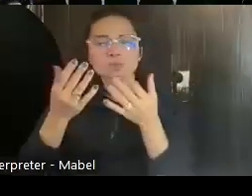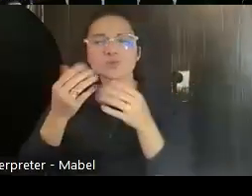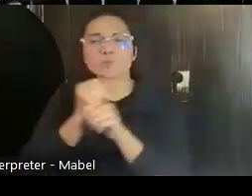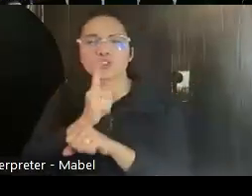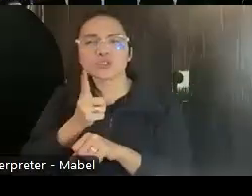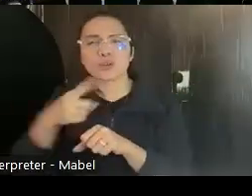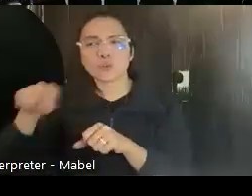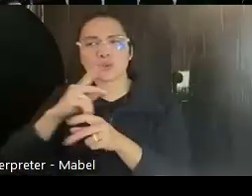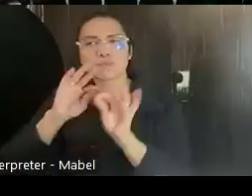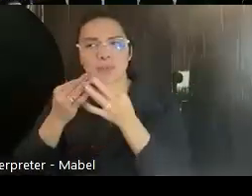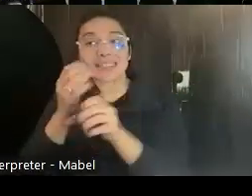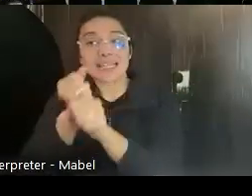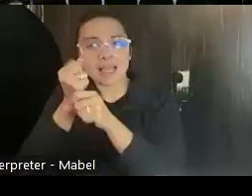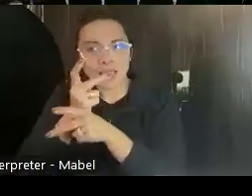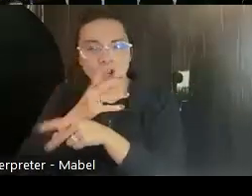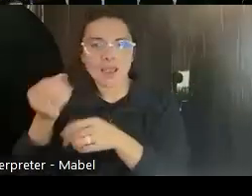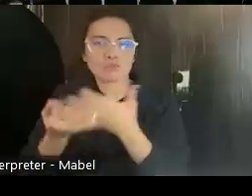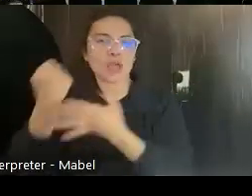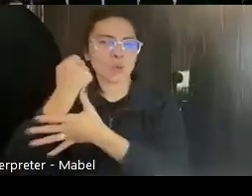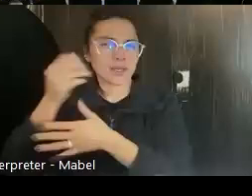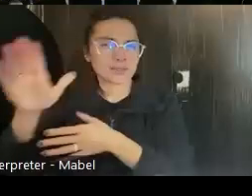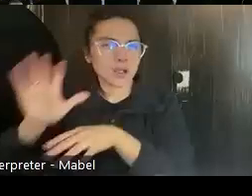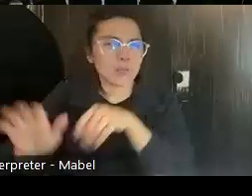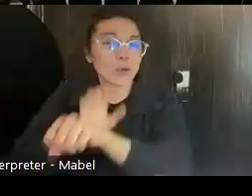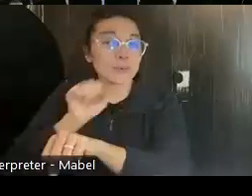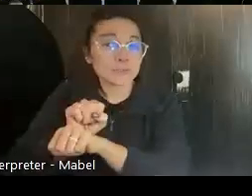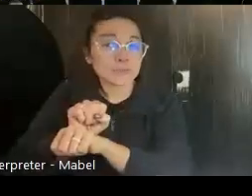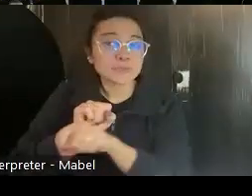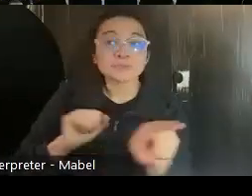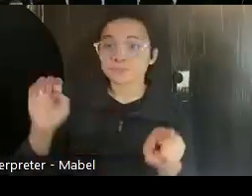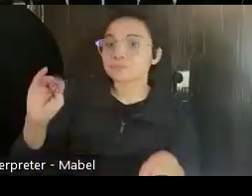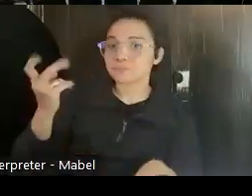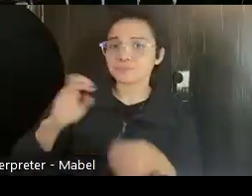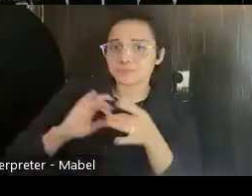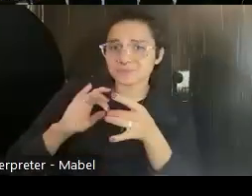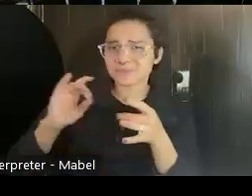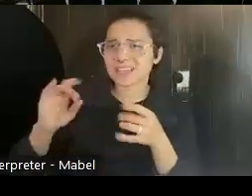a useful number that might stick in people's minds for enhancing that context how many requests do we